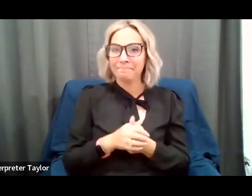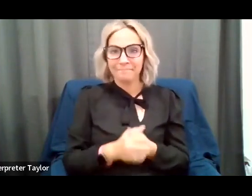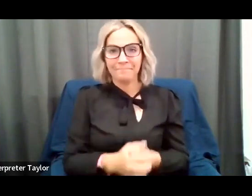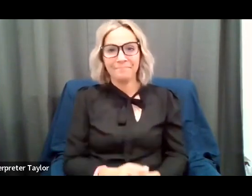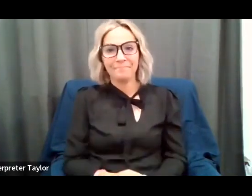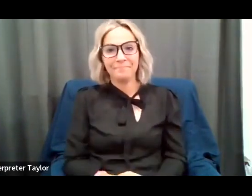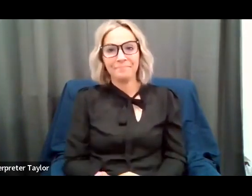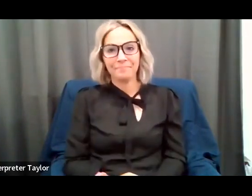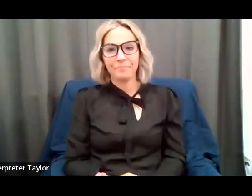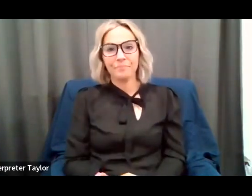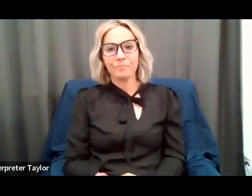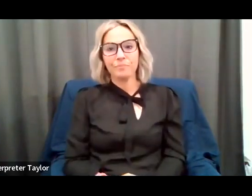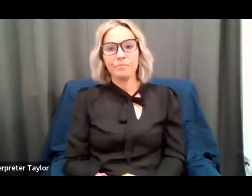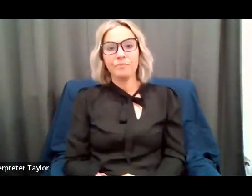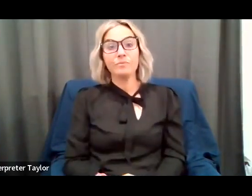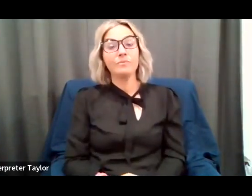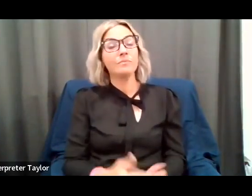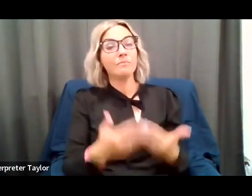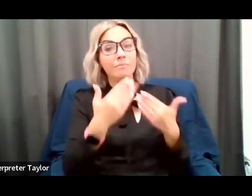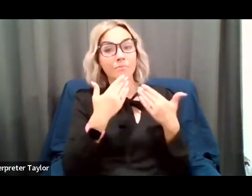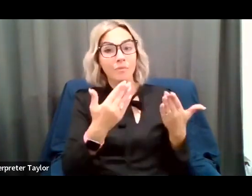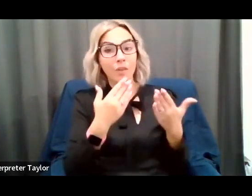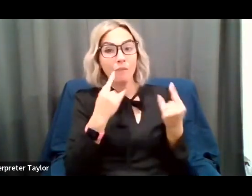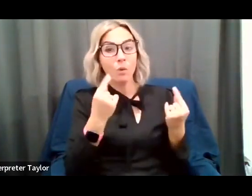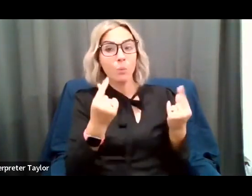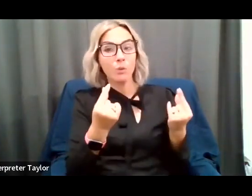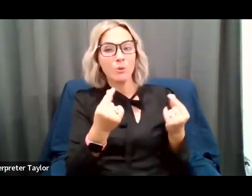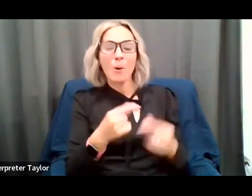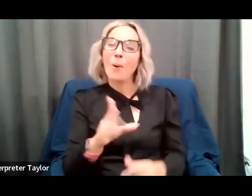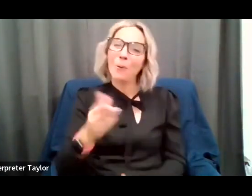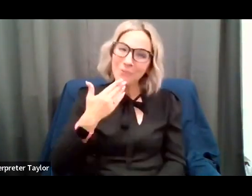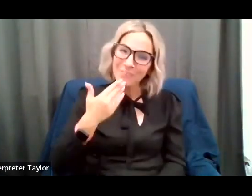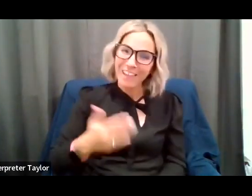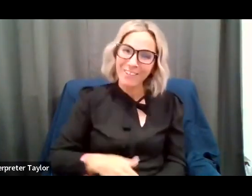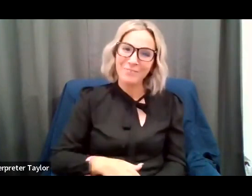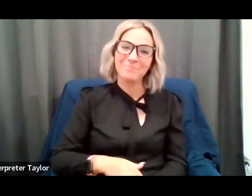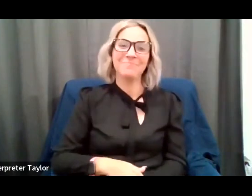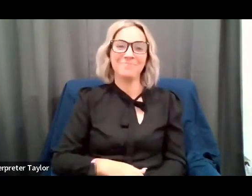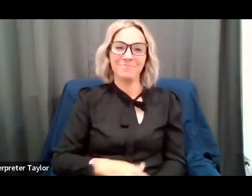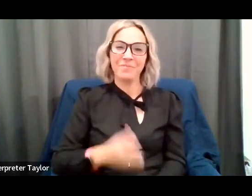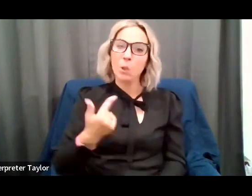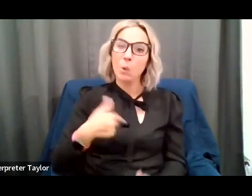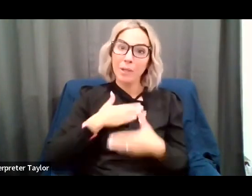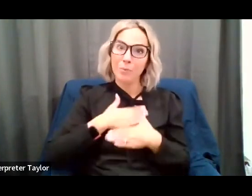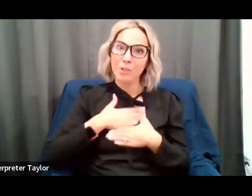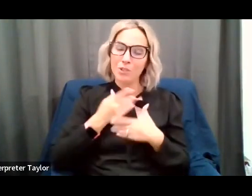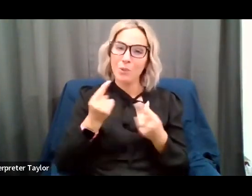I just want to thank you for what you doing. Oh, thank you. Thank you, we appreciate what you guys are doing as well, so.